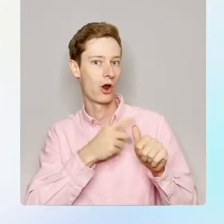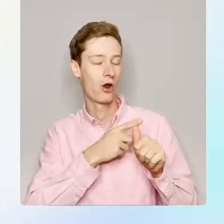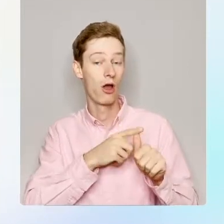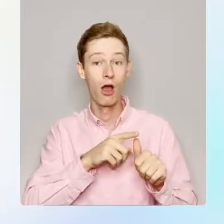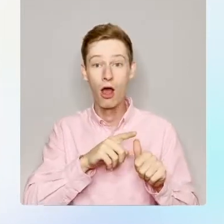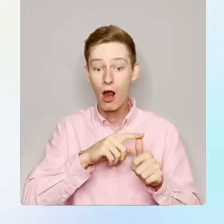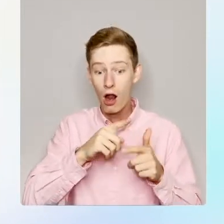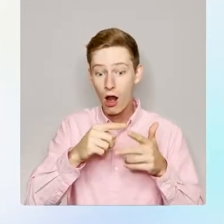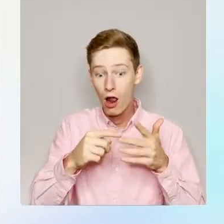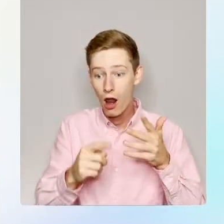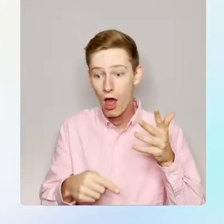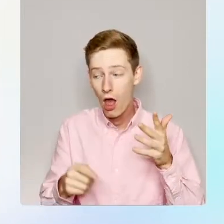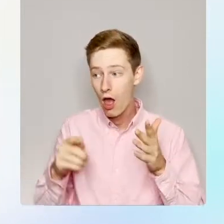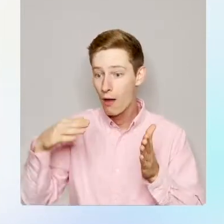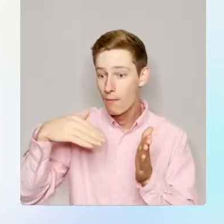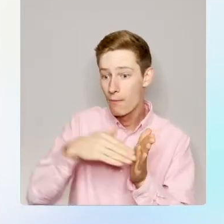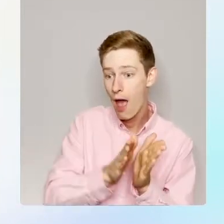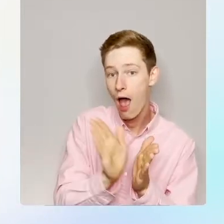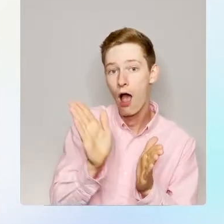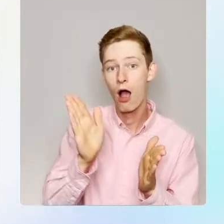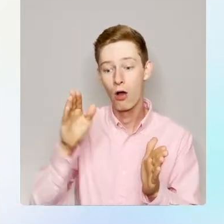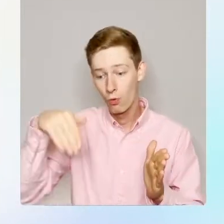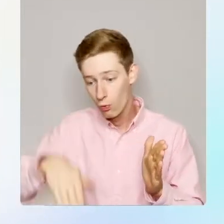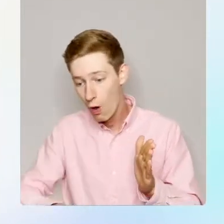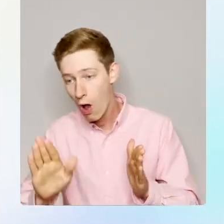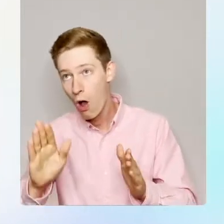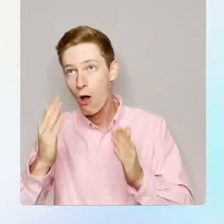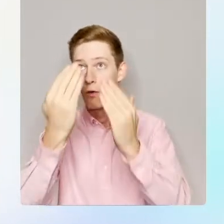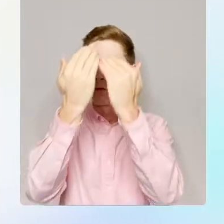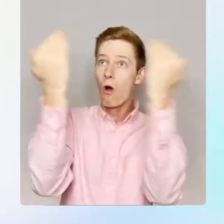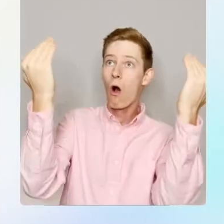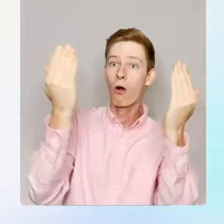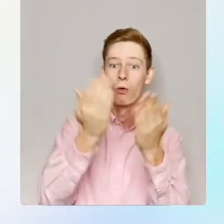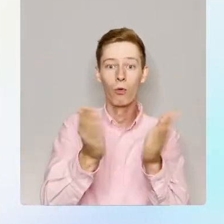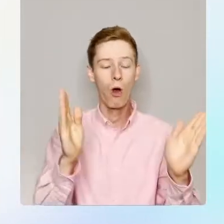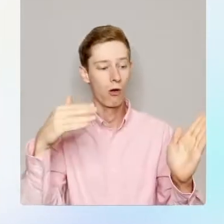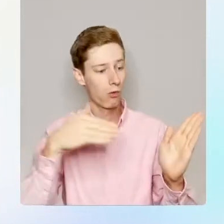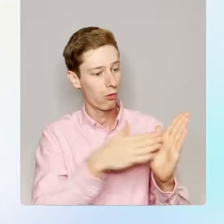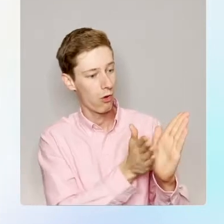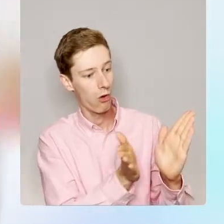ceilings, and floors, and other objects in the room before they reach our ears.